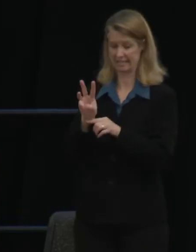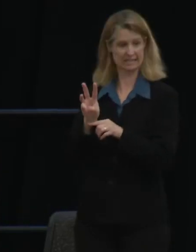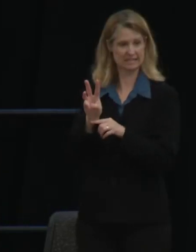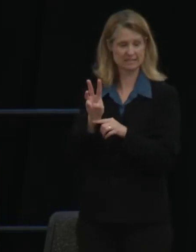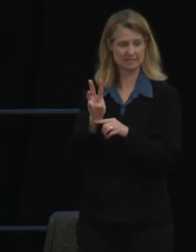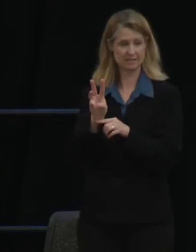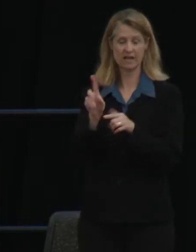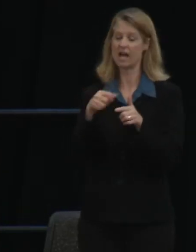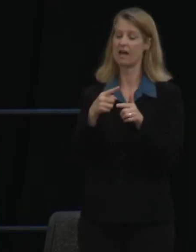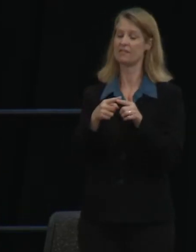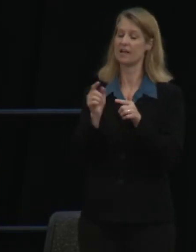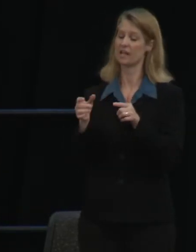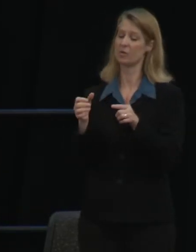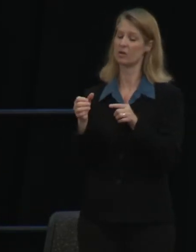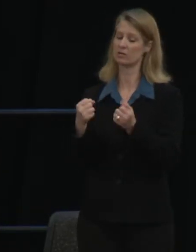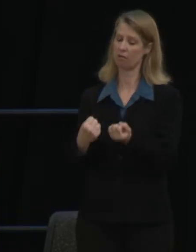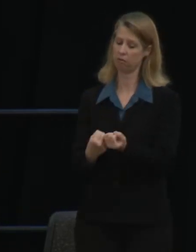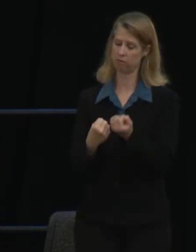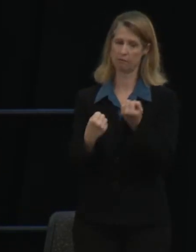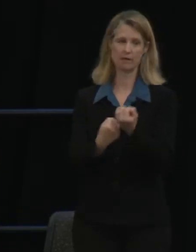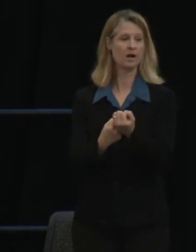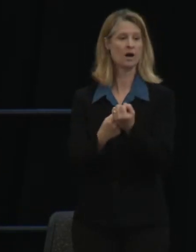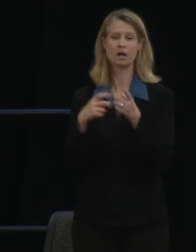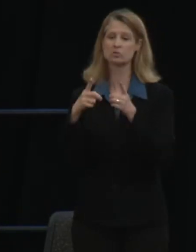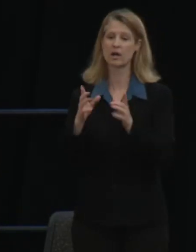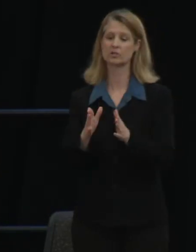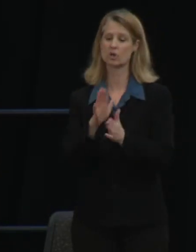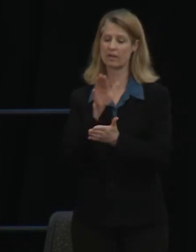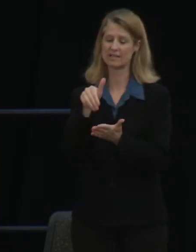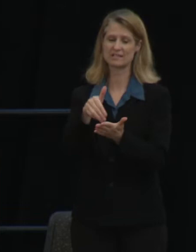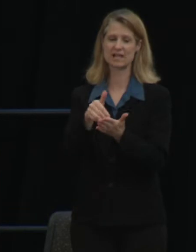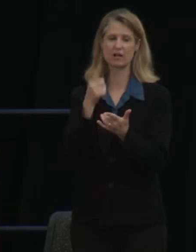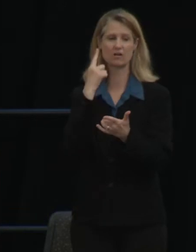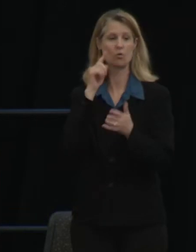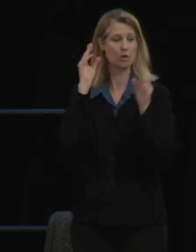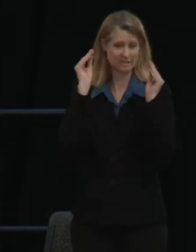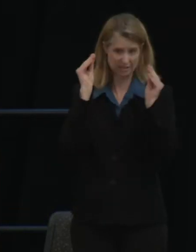and was the founding director of the Center for Teaching.